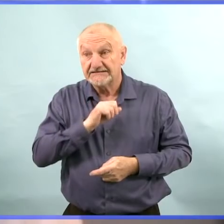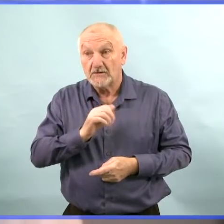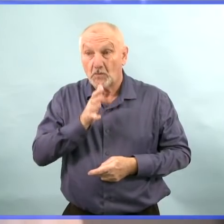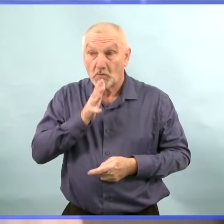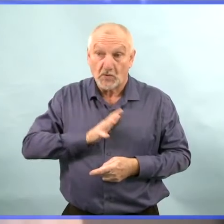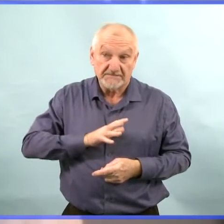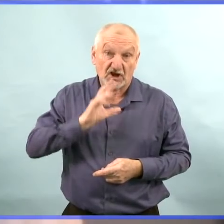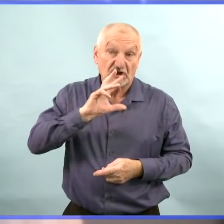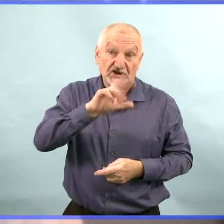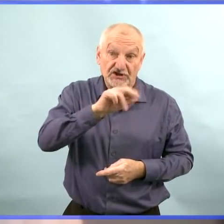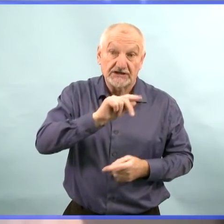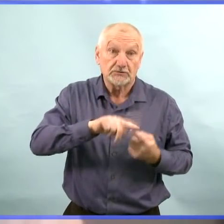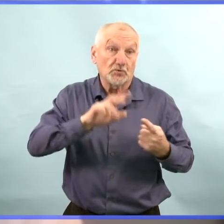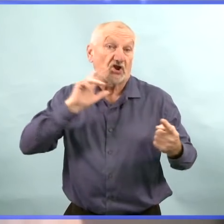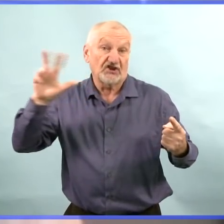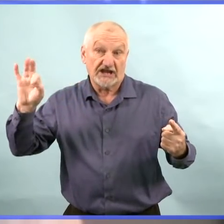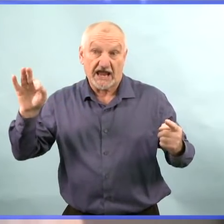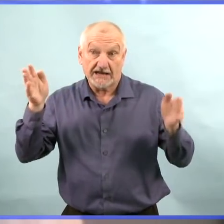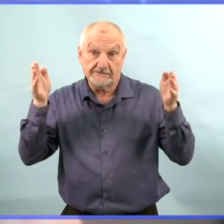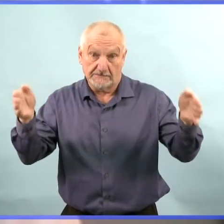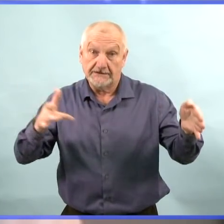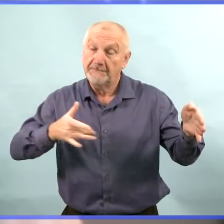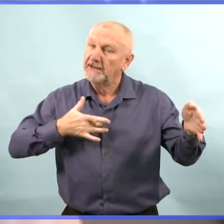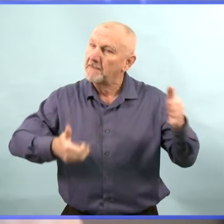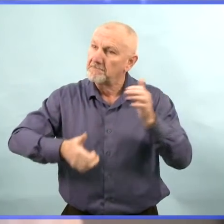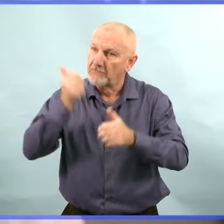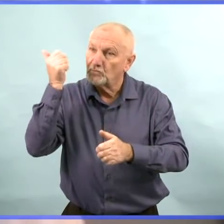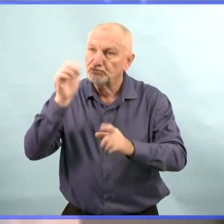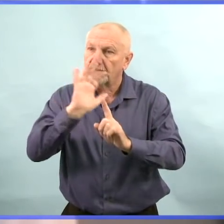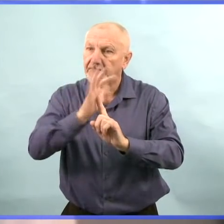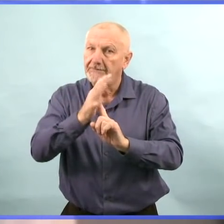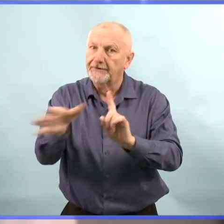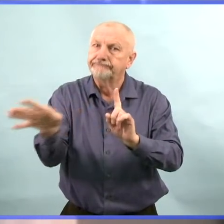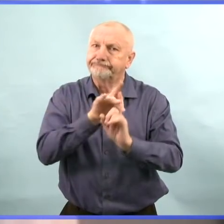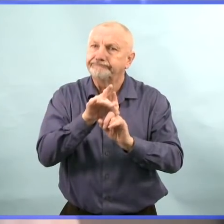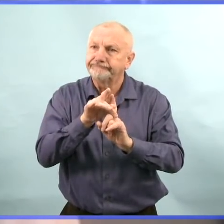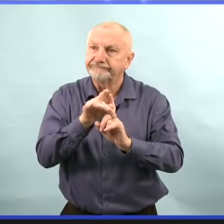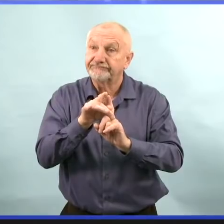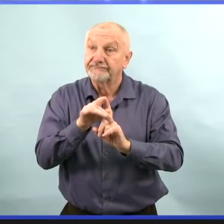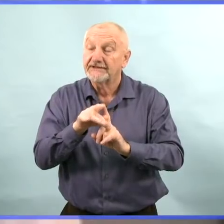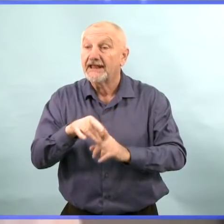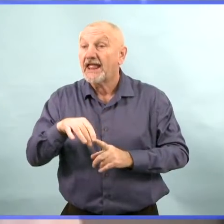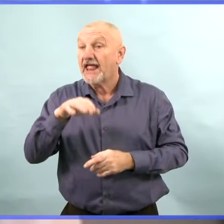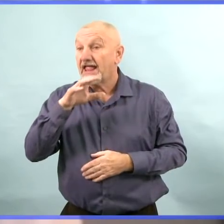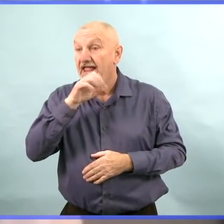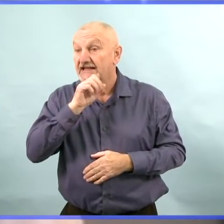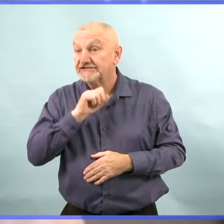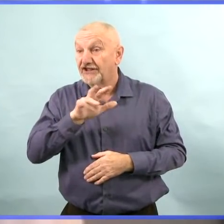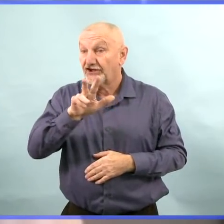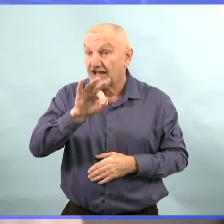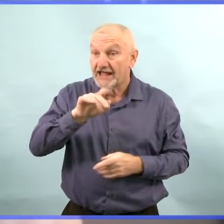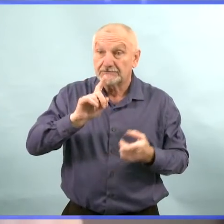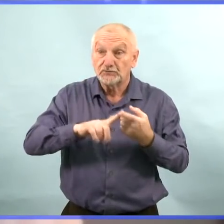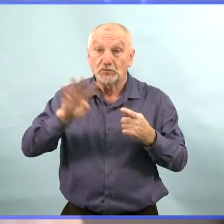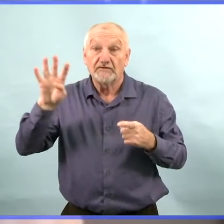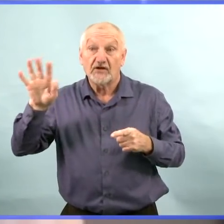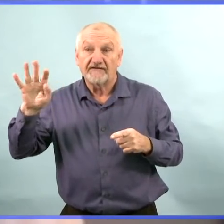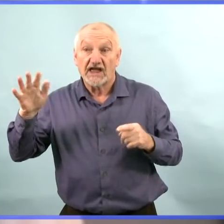proportion amongst males so manitobans are encouraged to get regular testing for hiv